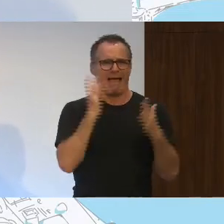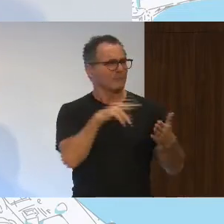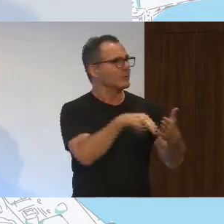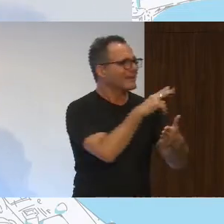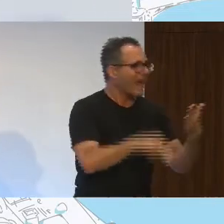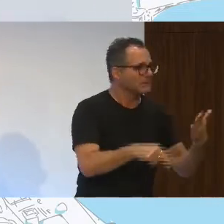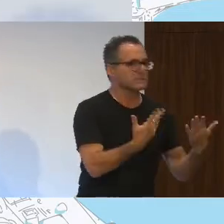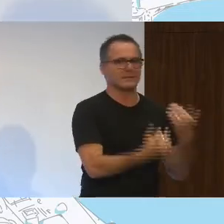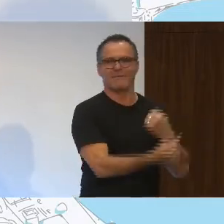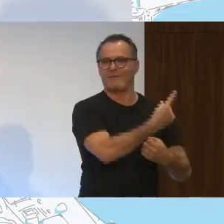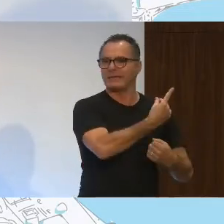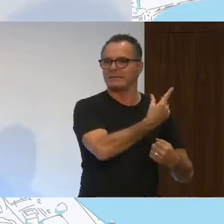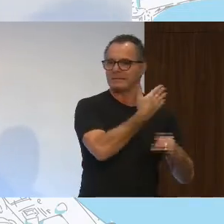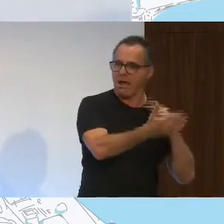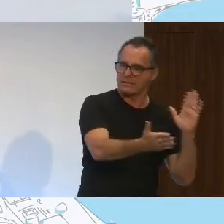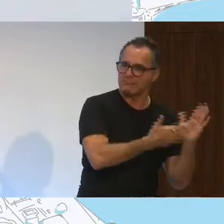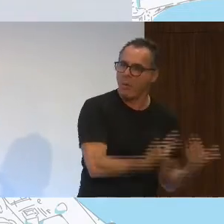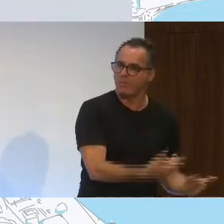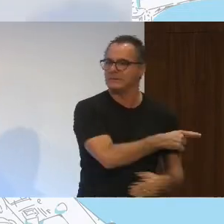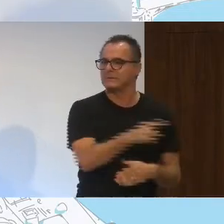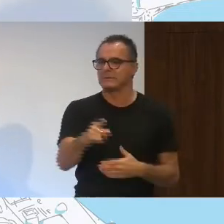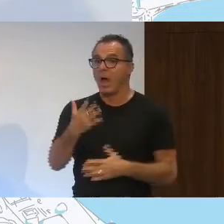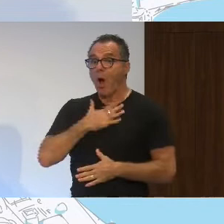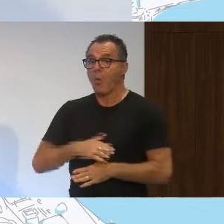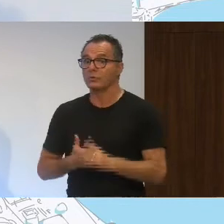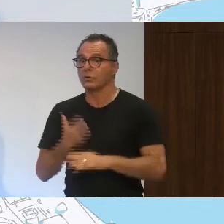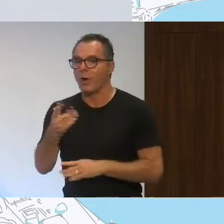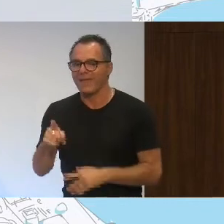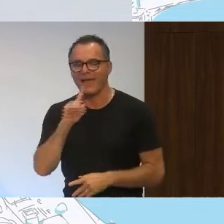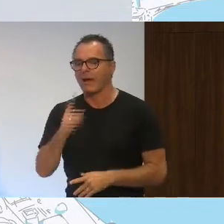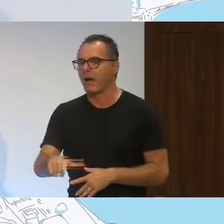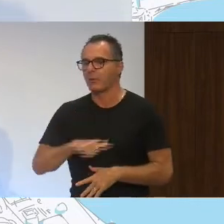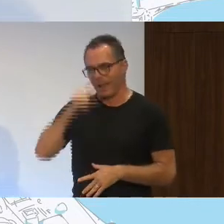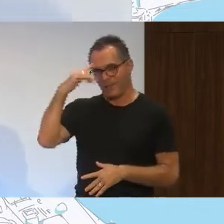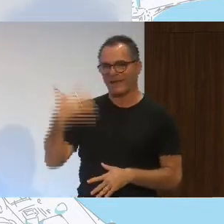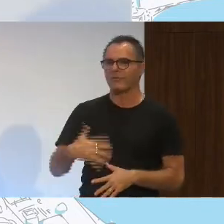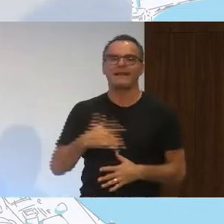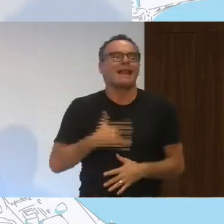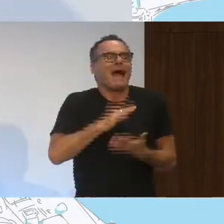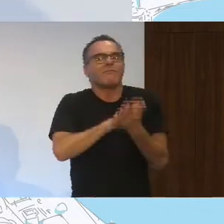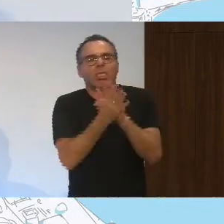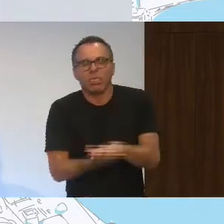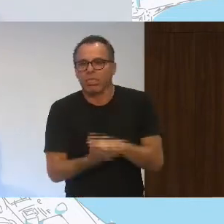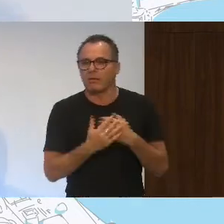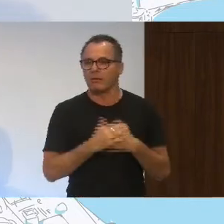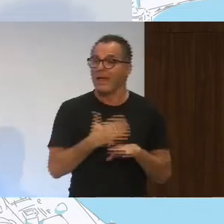the things you'd love to do but can't. It mucks up your life. And that's even before you look at the physiological and psychological